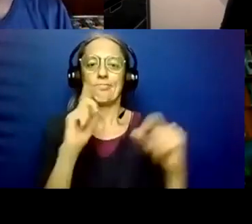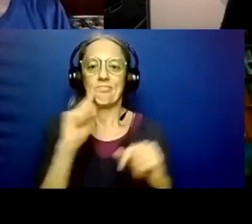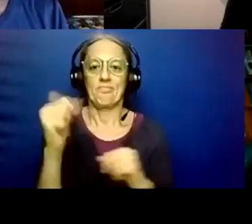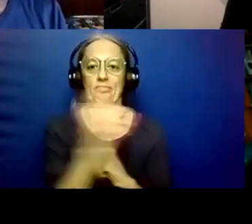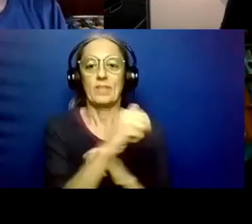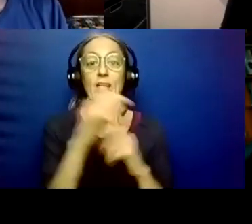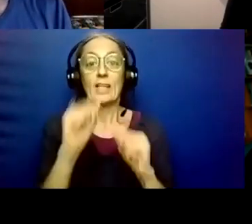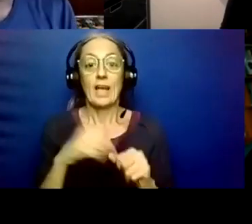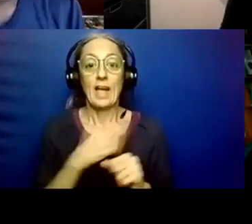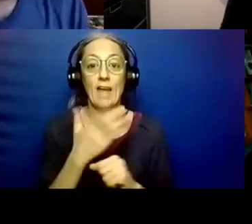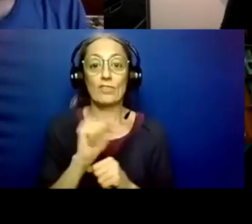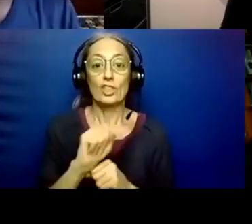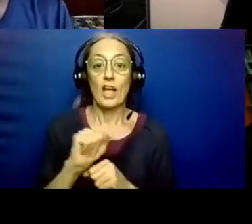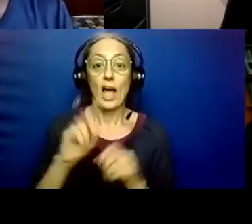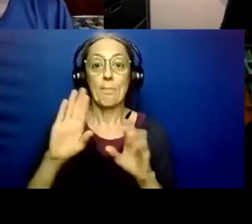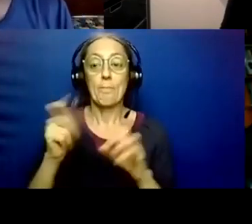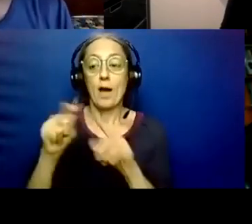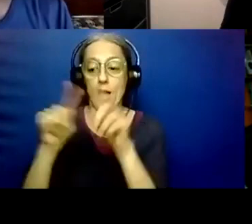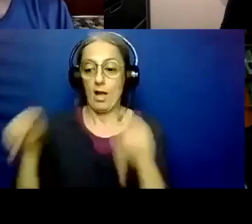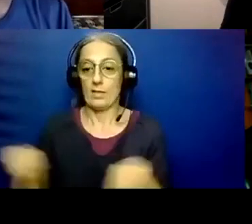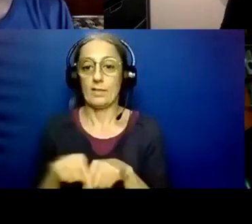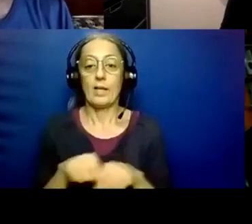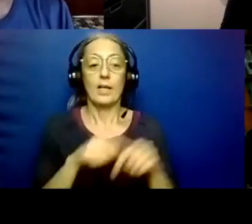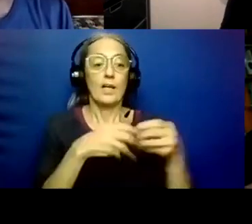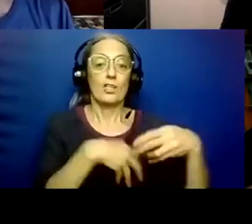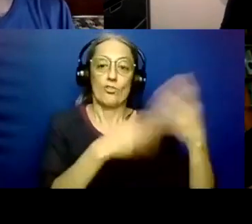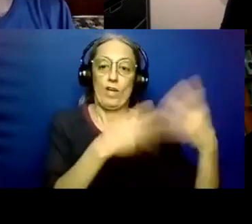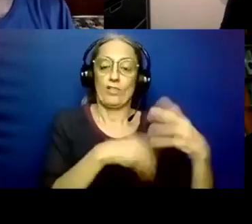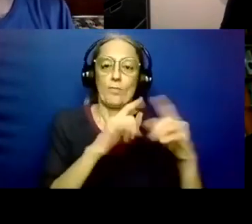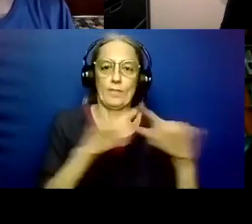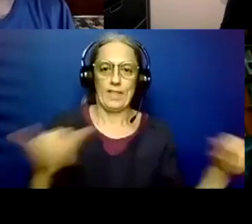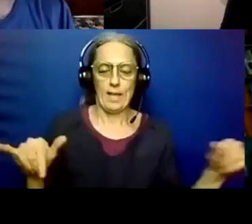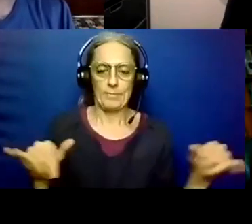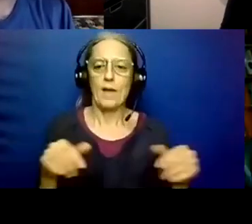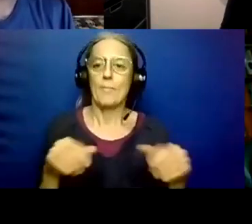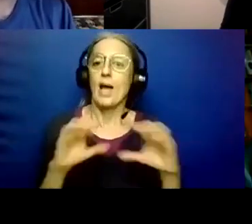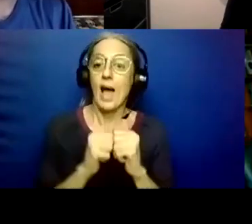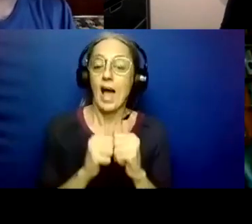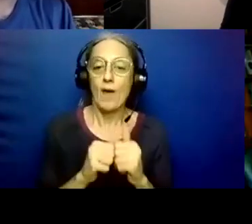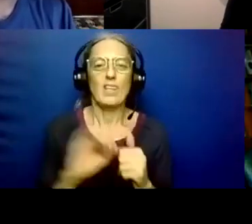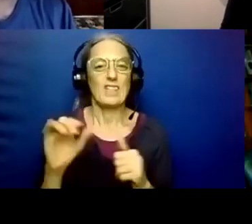visible at the same time by going through the same steps with the chat box. Pop it out, and then you can have